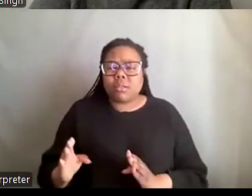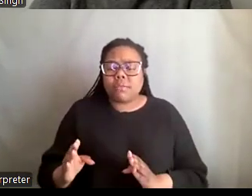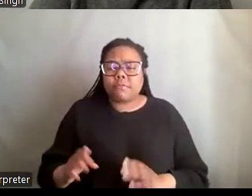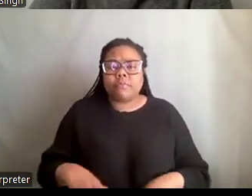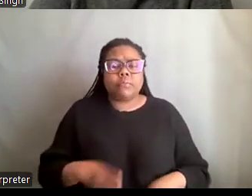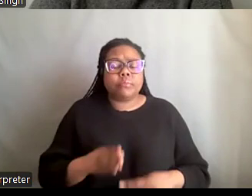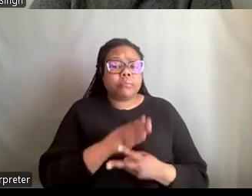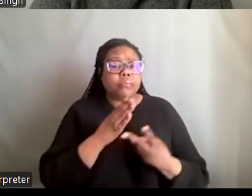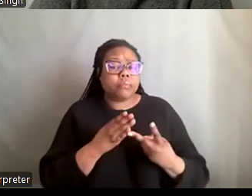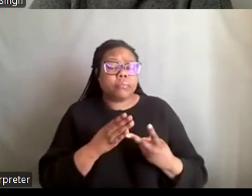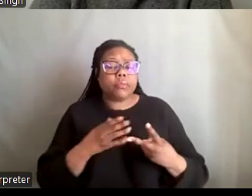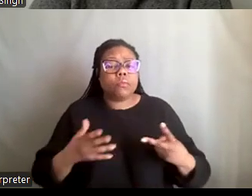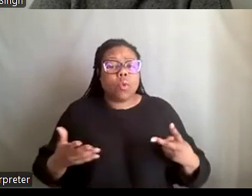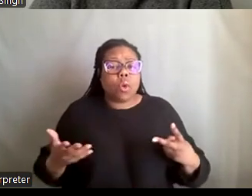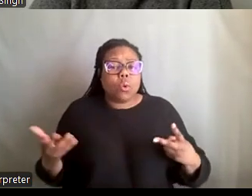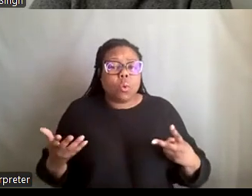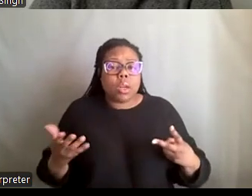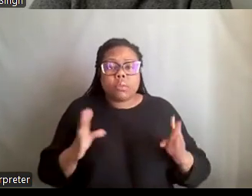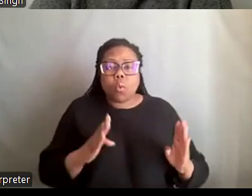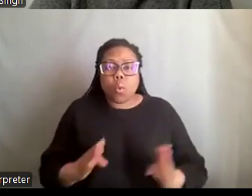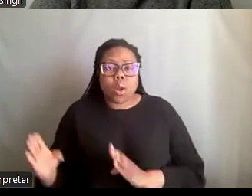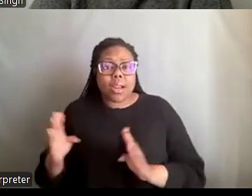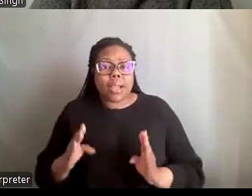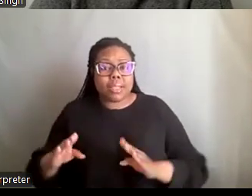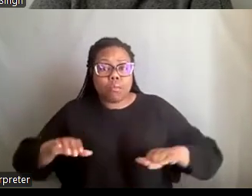community organizing right now ? What are some organizing